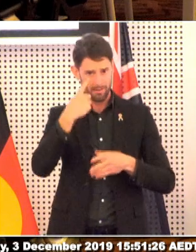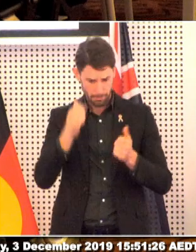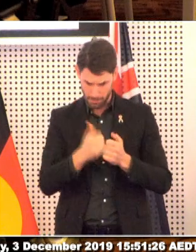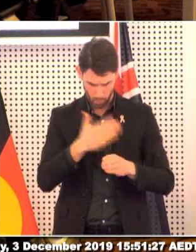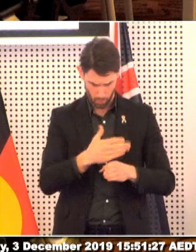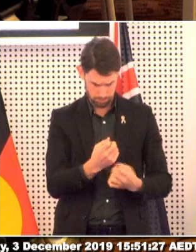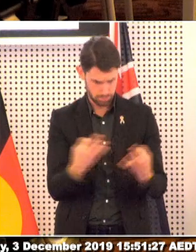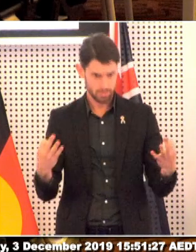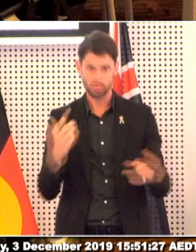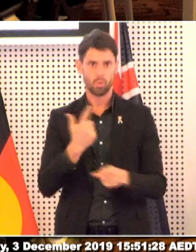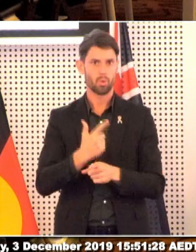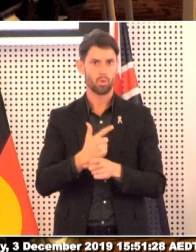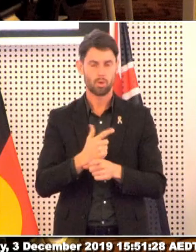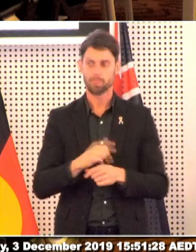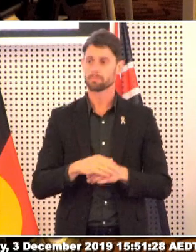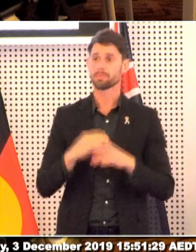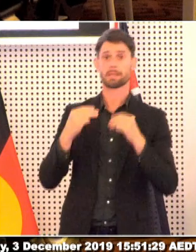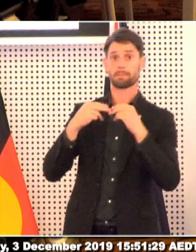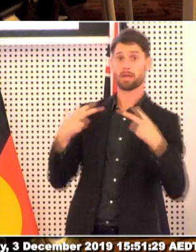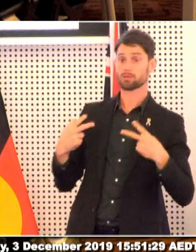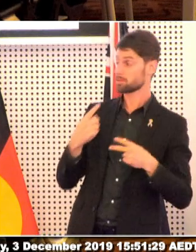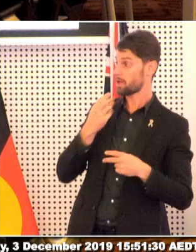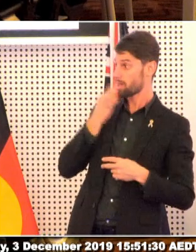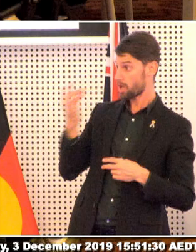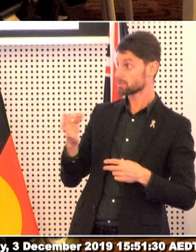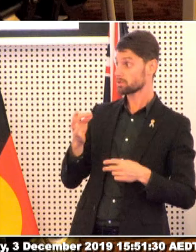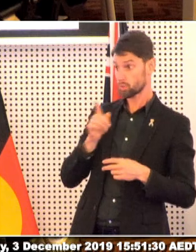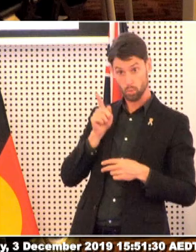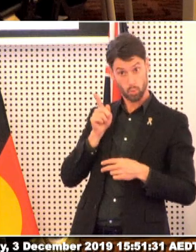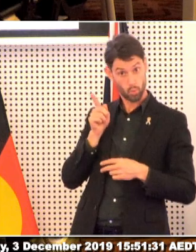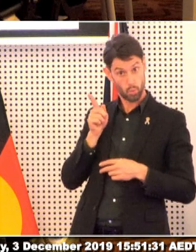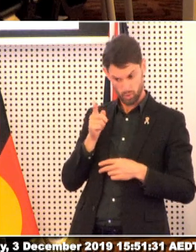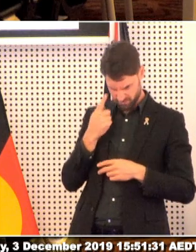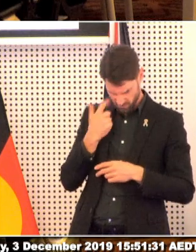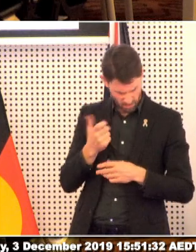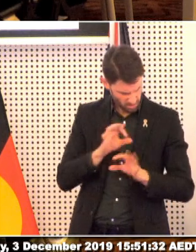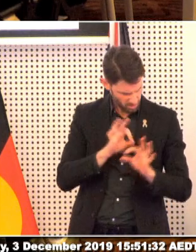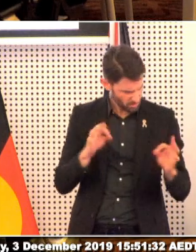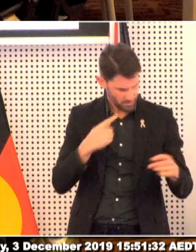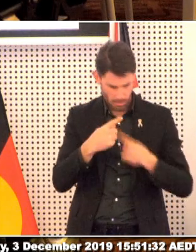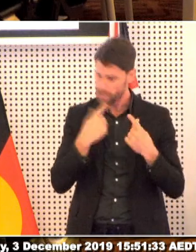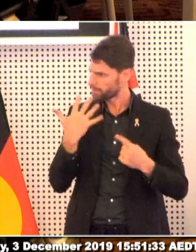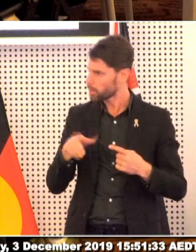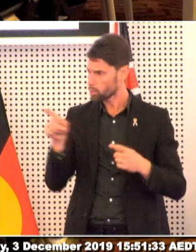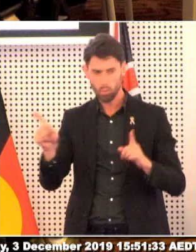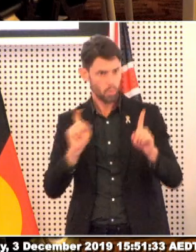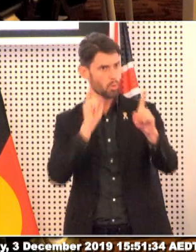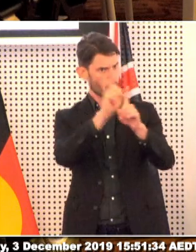about those sorts of matters while you’re on the visit, or is it something that you write in your report and it comes back later on? How do you manage that?